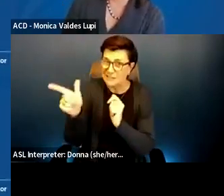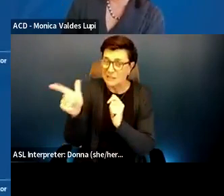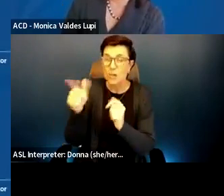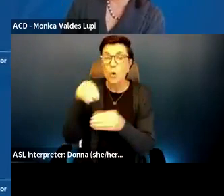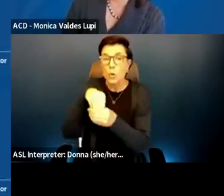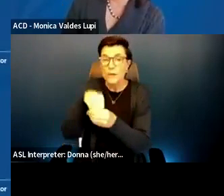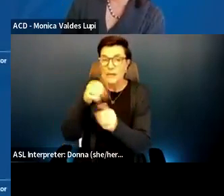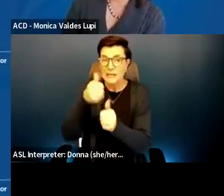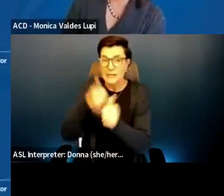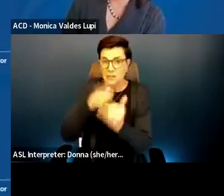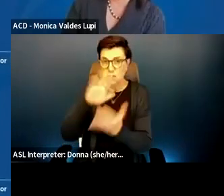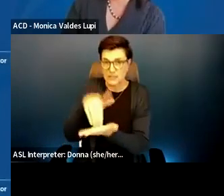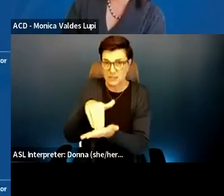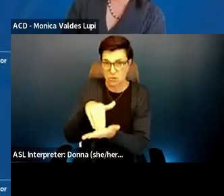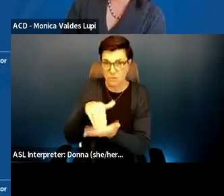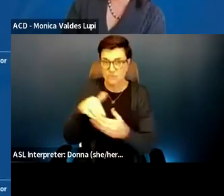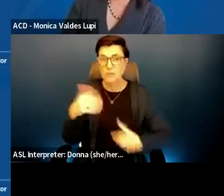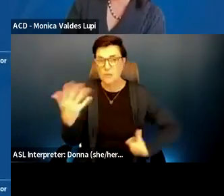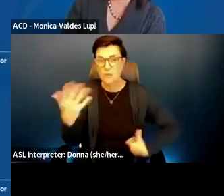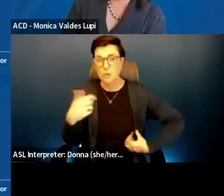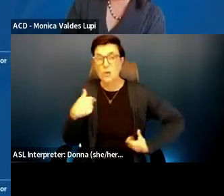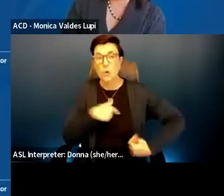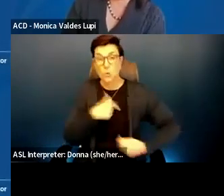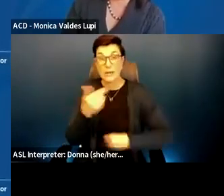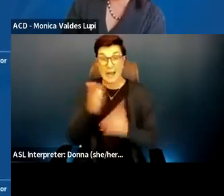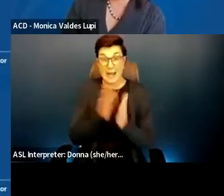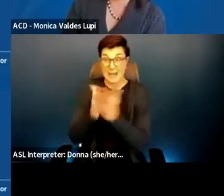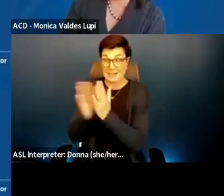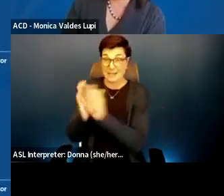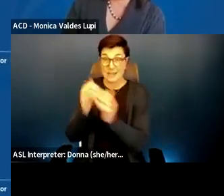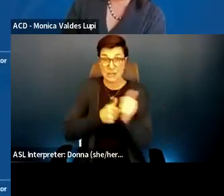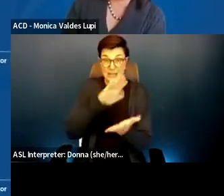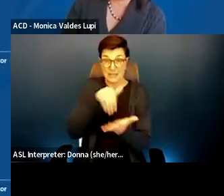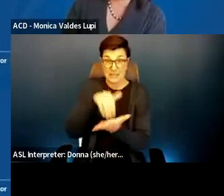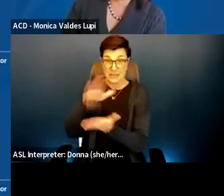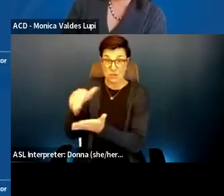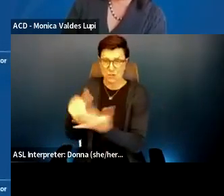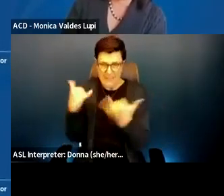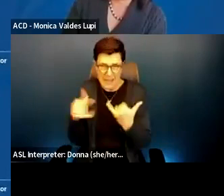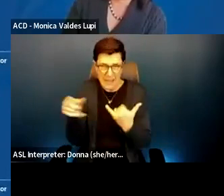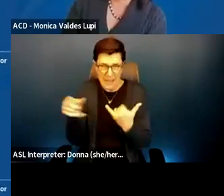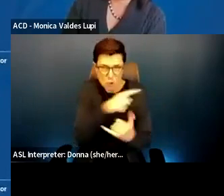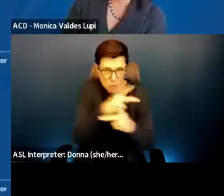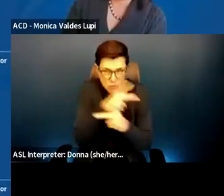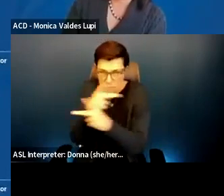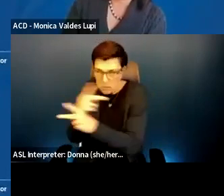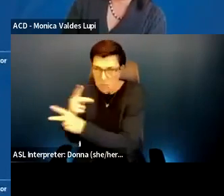And so we have asked individual centers to do that work now. This was going to be the one sort of centralized piece,